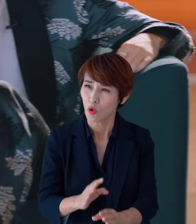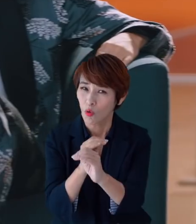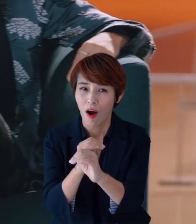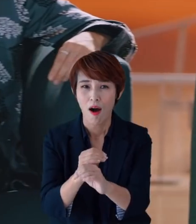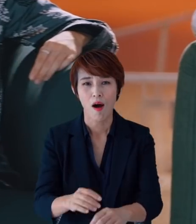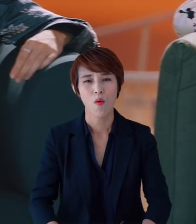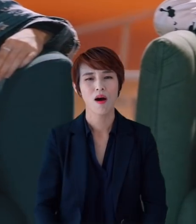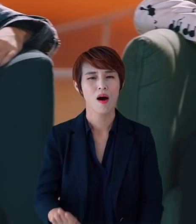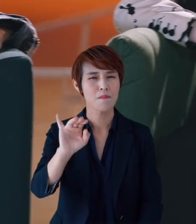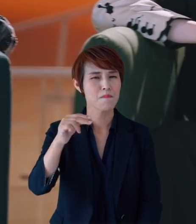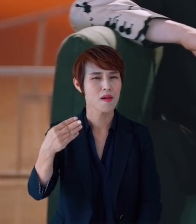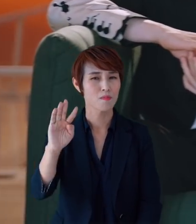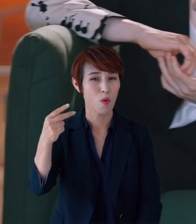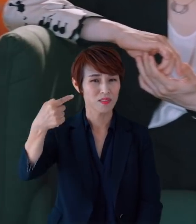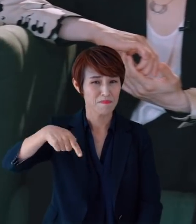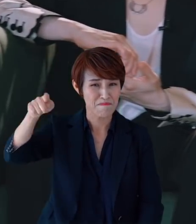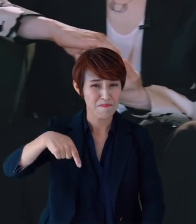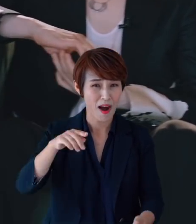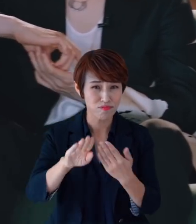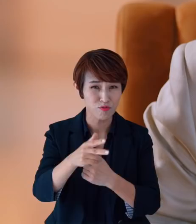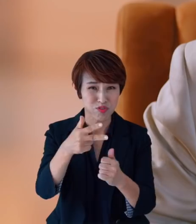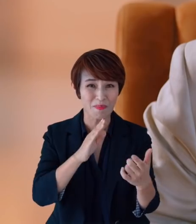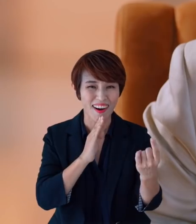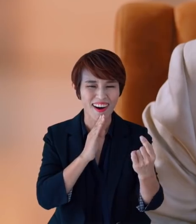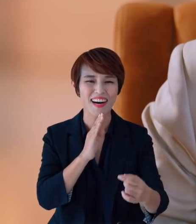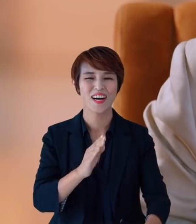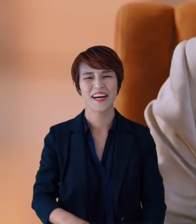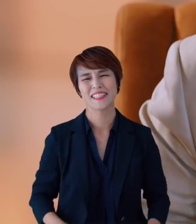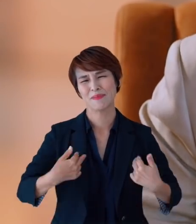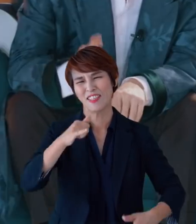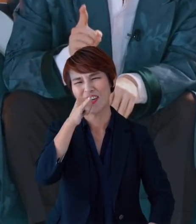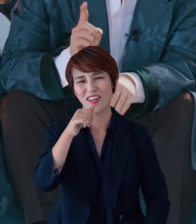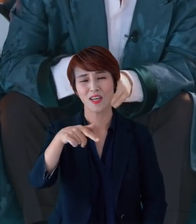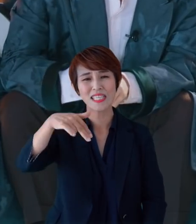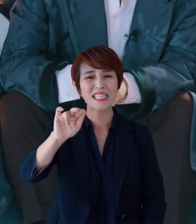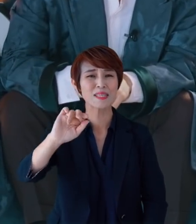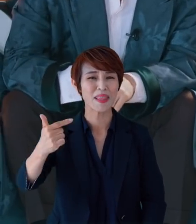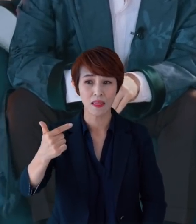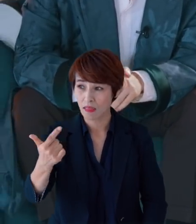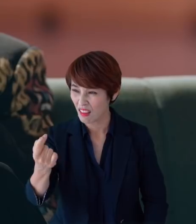I think this is after the Billboard Music Awards. That’s right. Oh, this is fun. Jin: That’s Jimin. j-hope: Oh yeah?